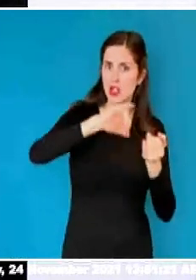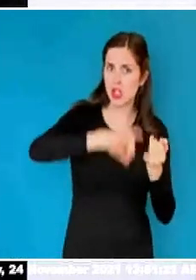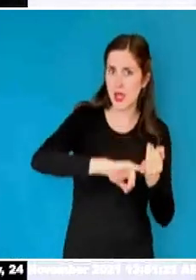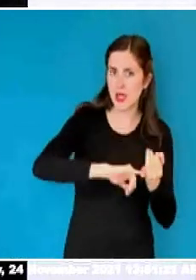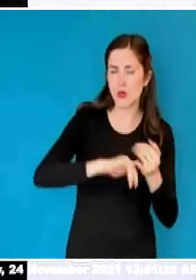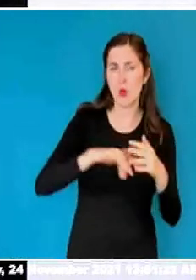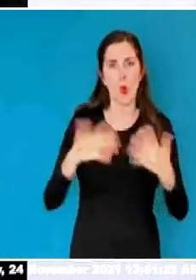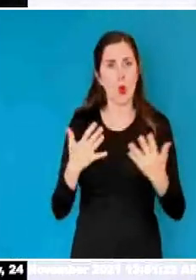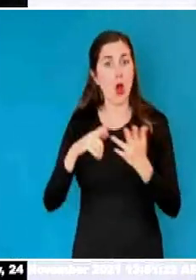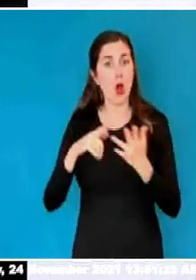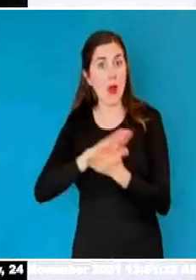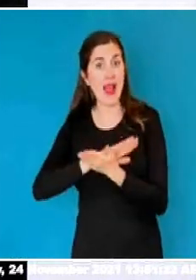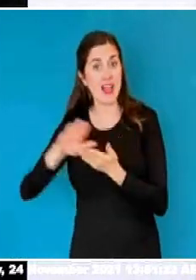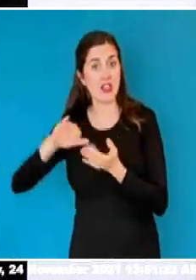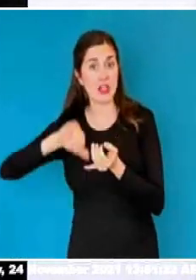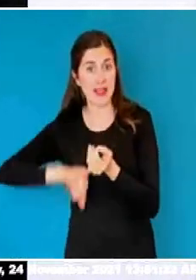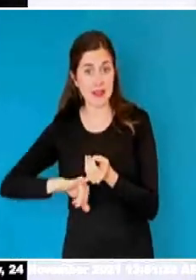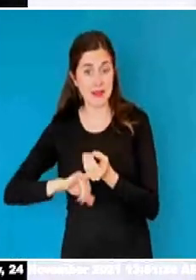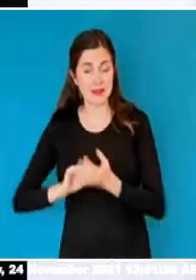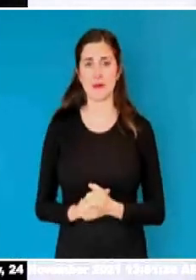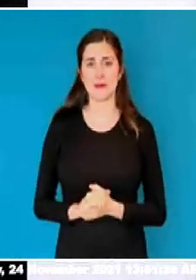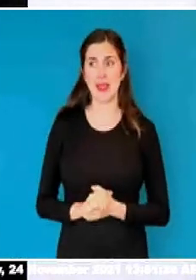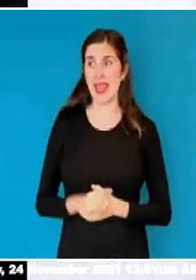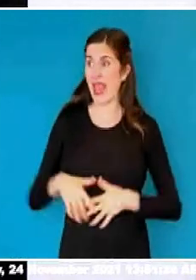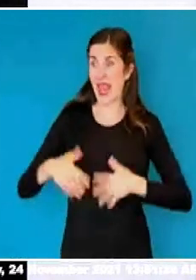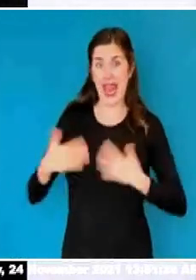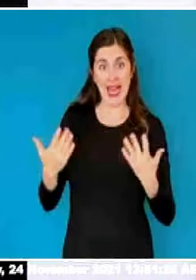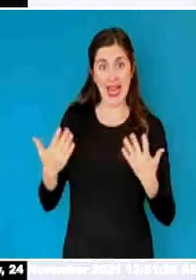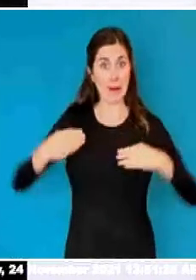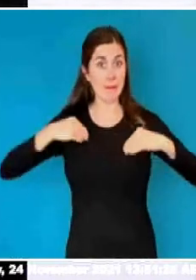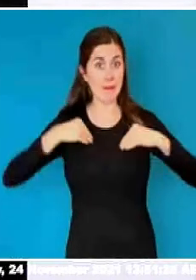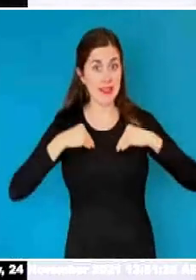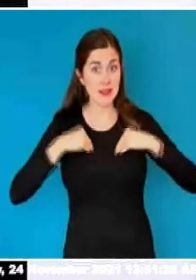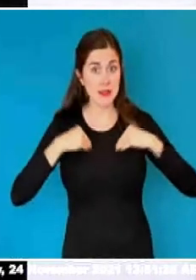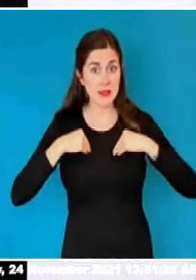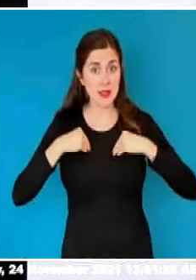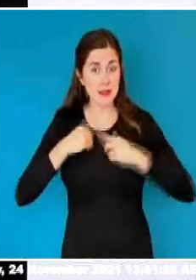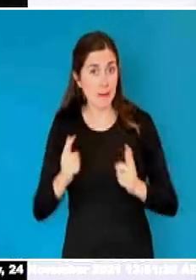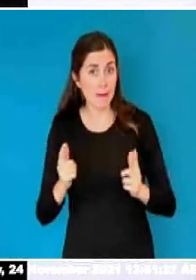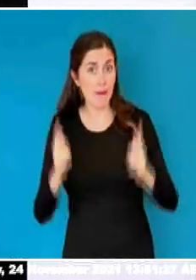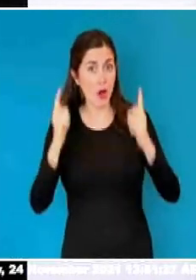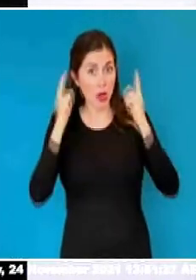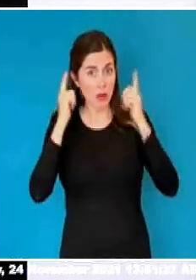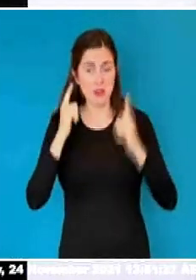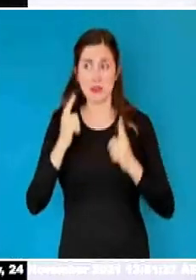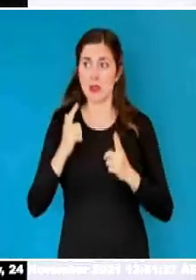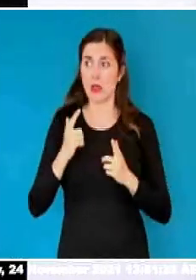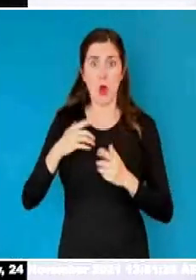So a person who conducts a business or undertaking must ensure, so far as reasonably